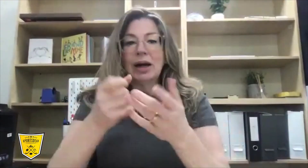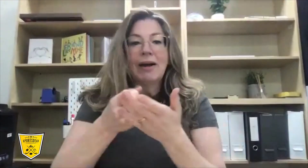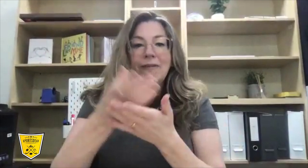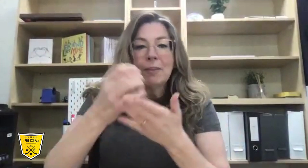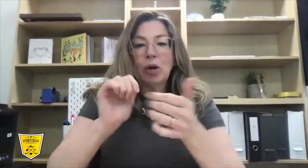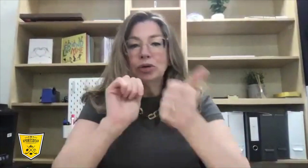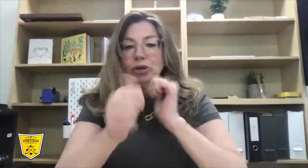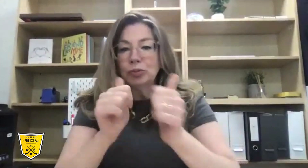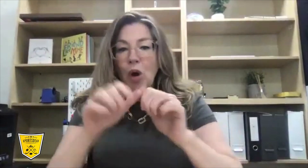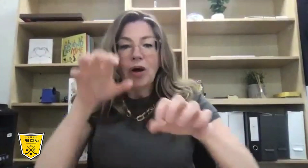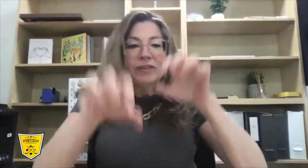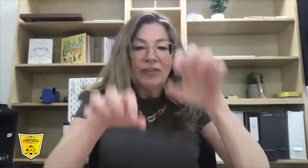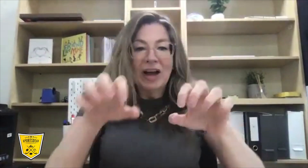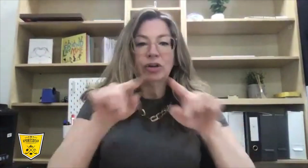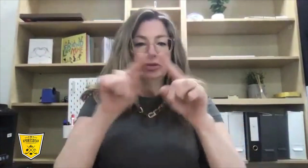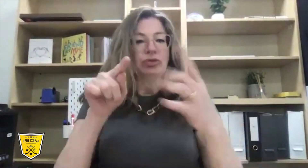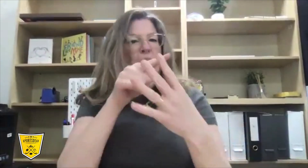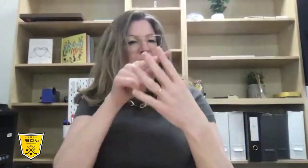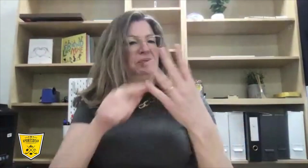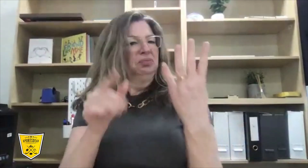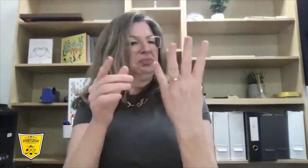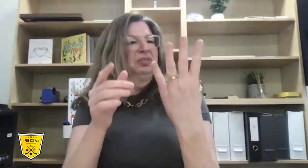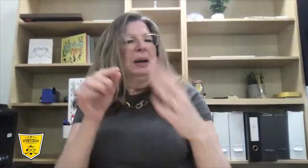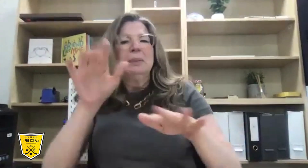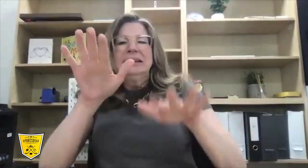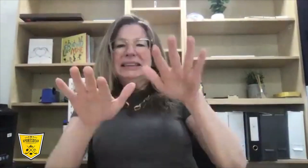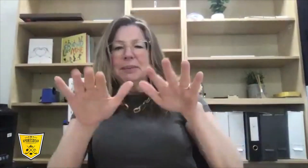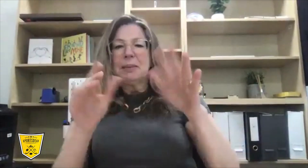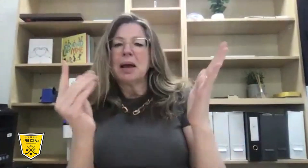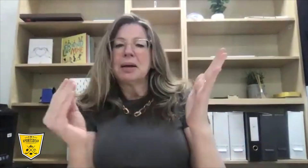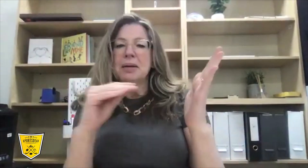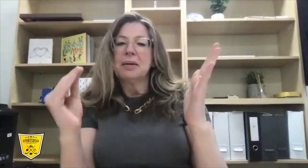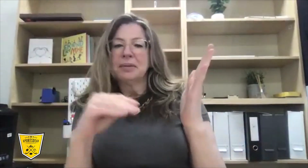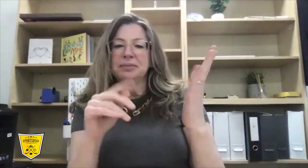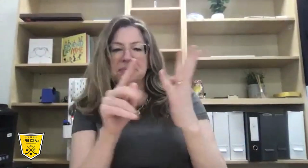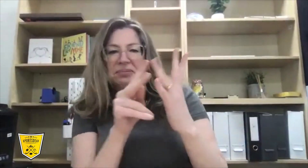and get details on venues. These are the four key items, more may be added.